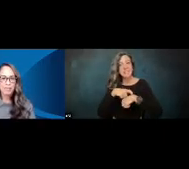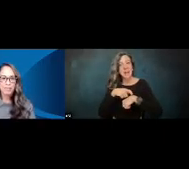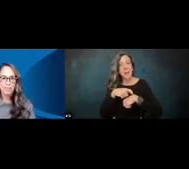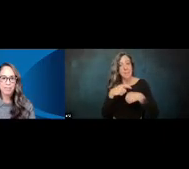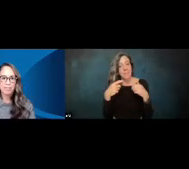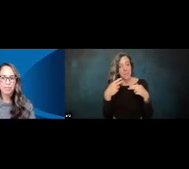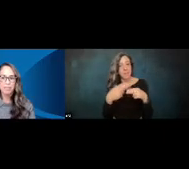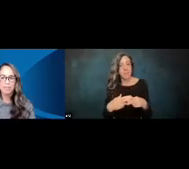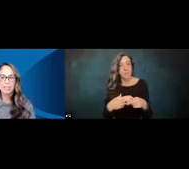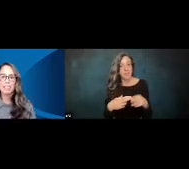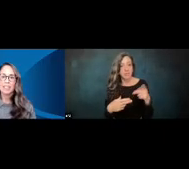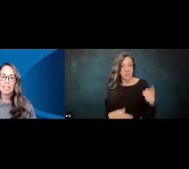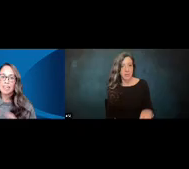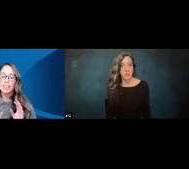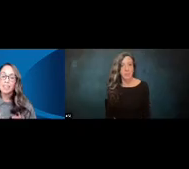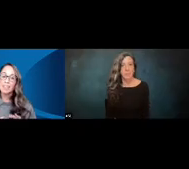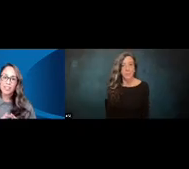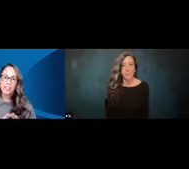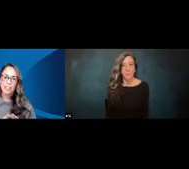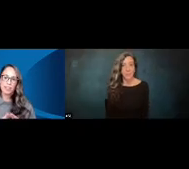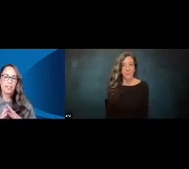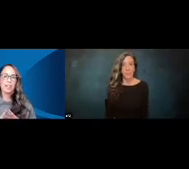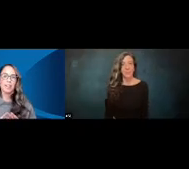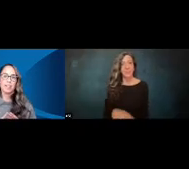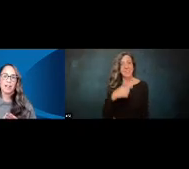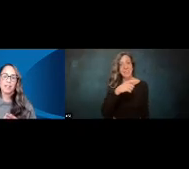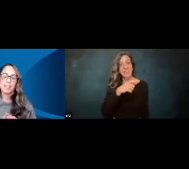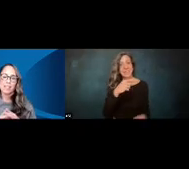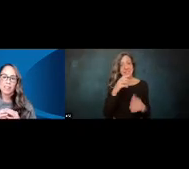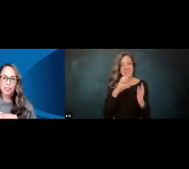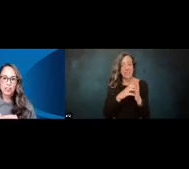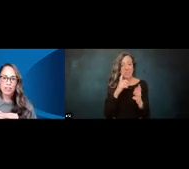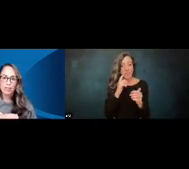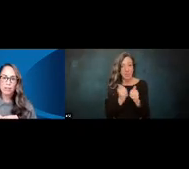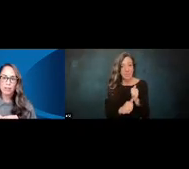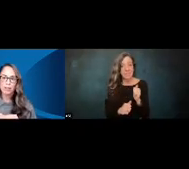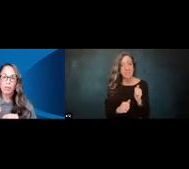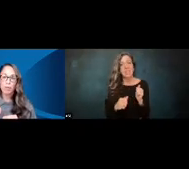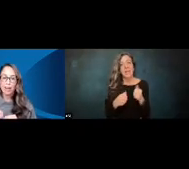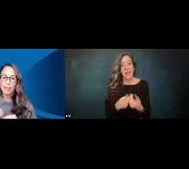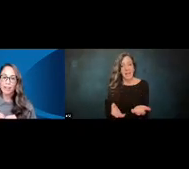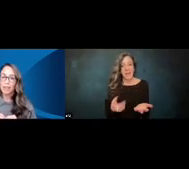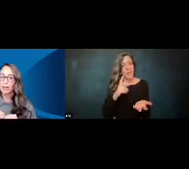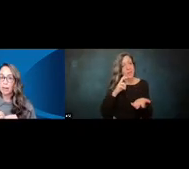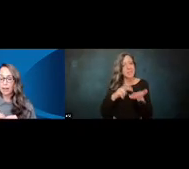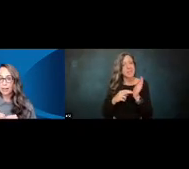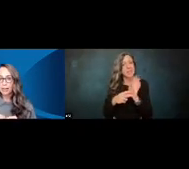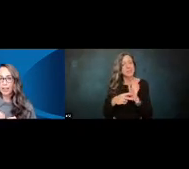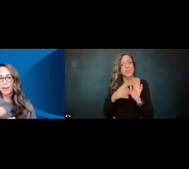please. This section of each indicator handout is intentionally focused on why the indicator matters